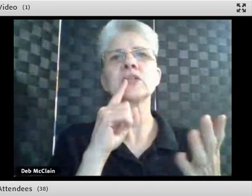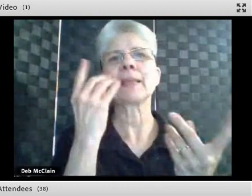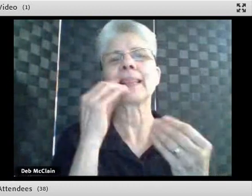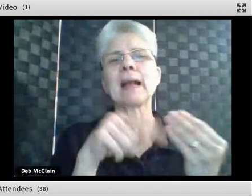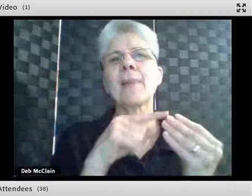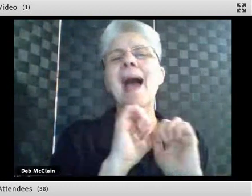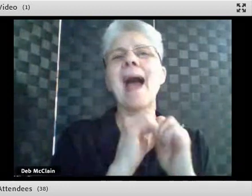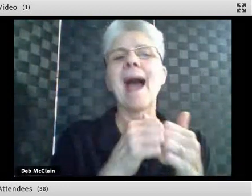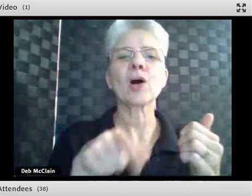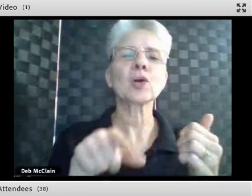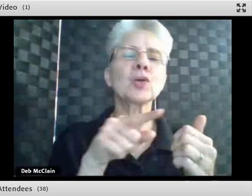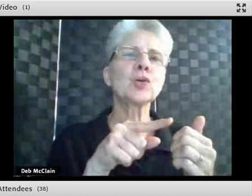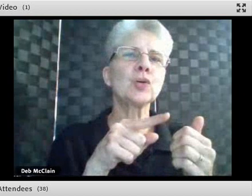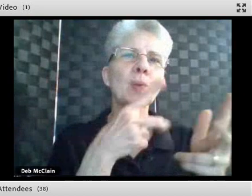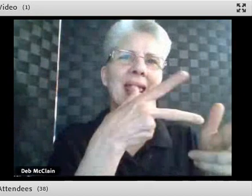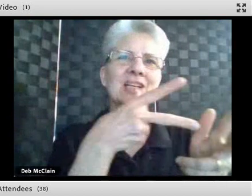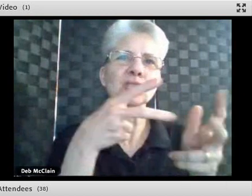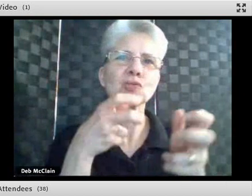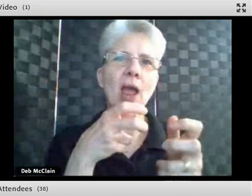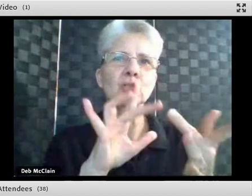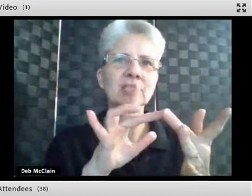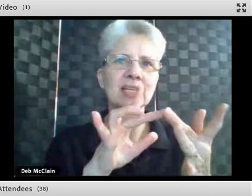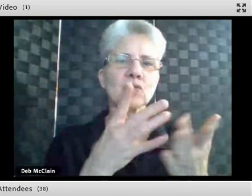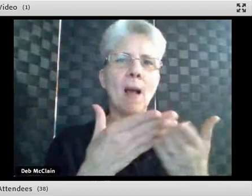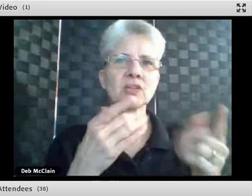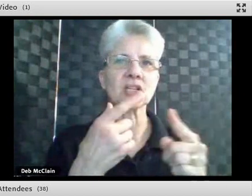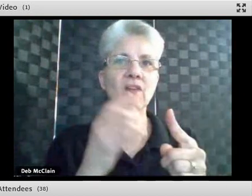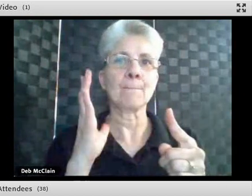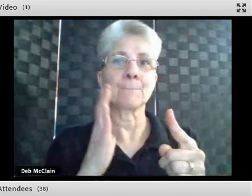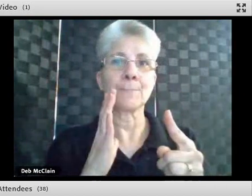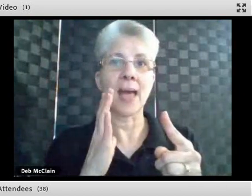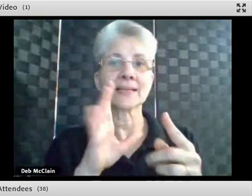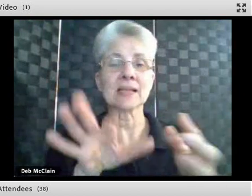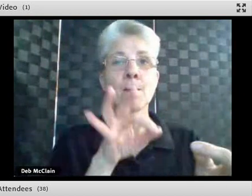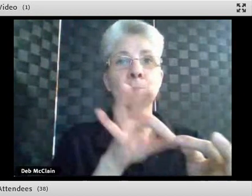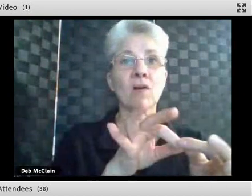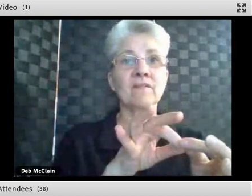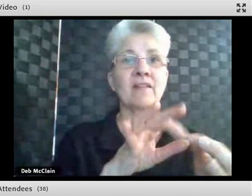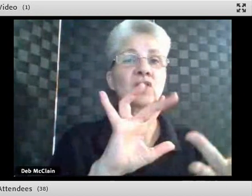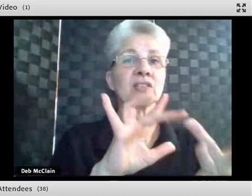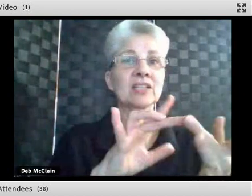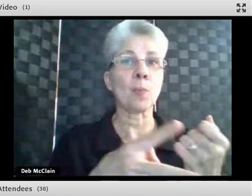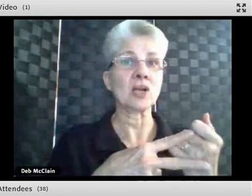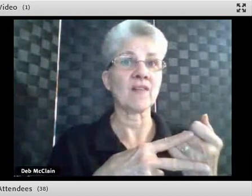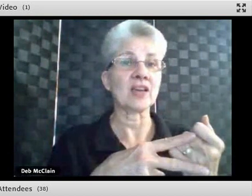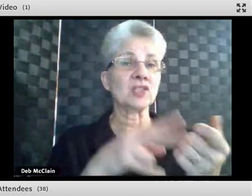about how you extract your digital objects from PastPerfect for digital preservation purposes.